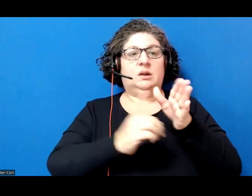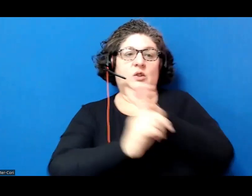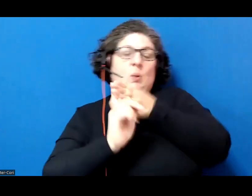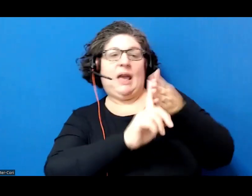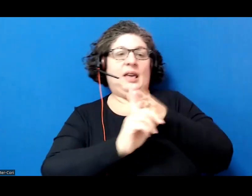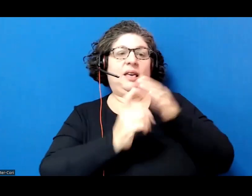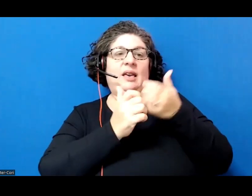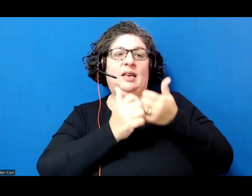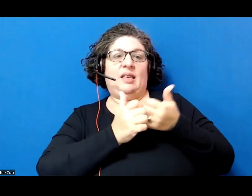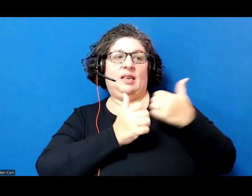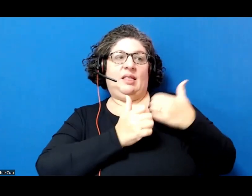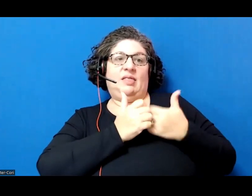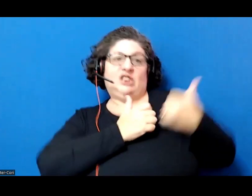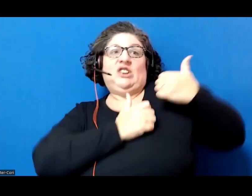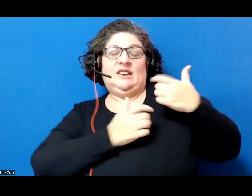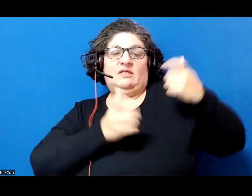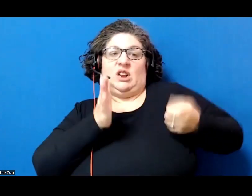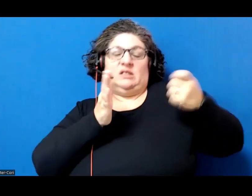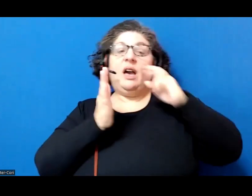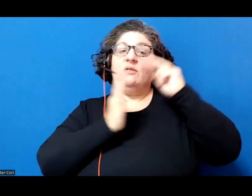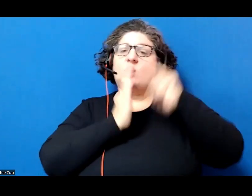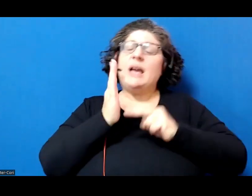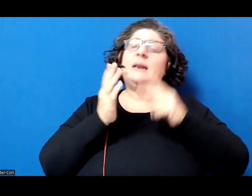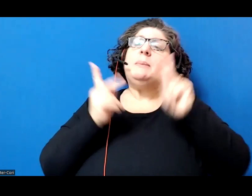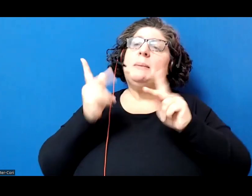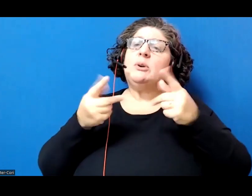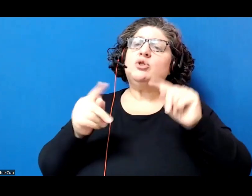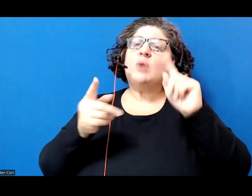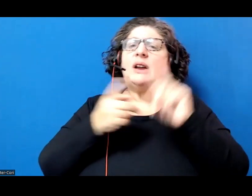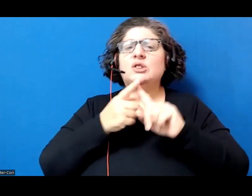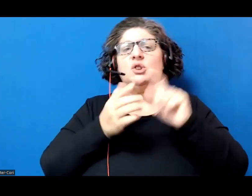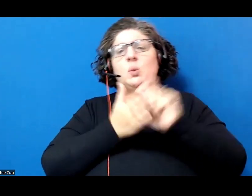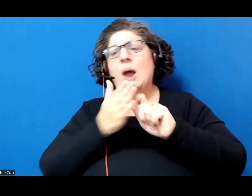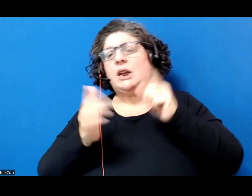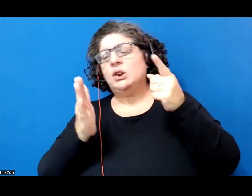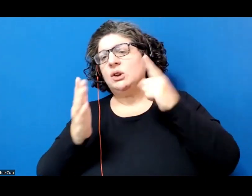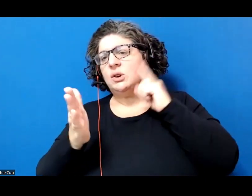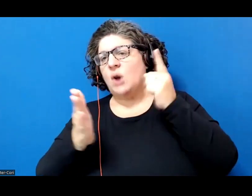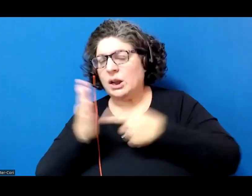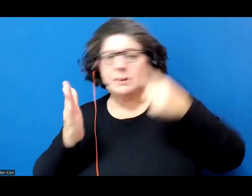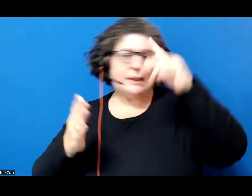I've read about people who tried to write theories from both sides.